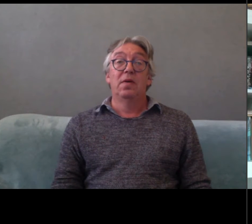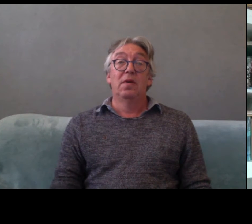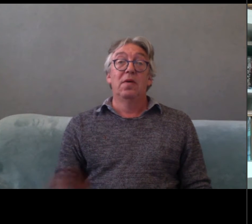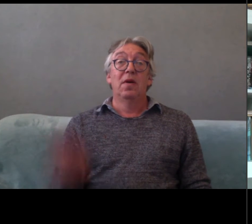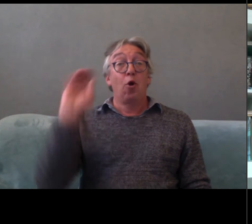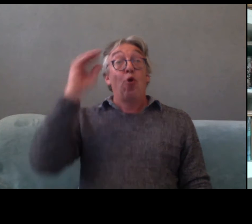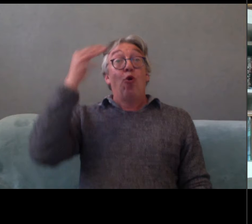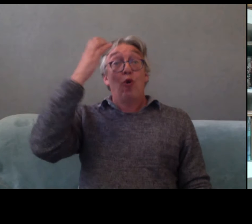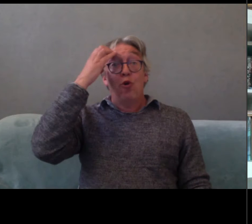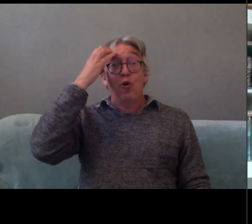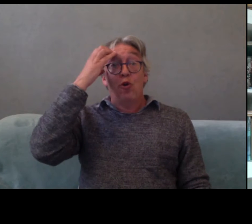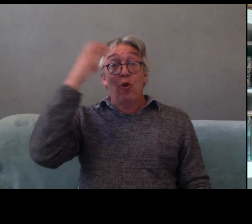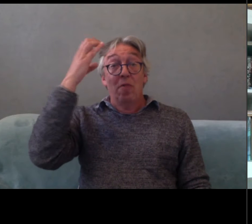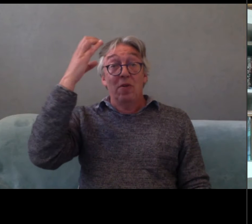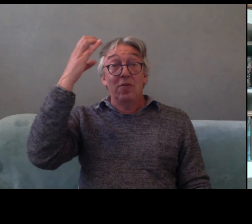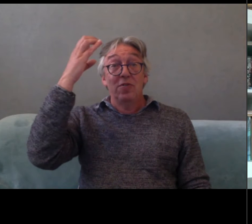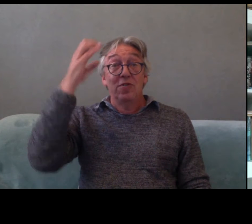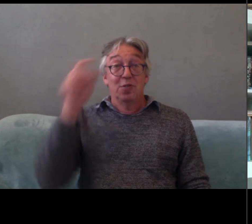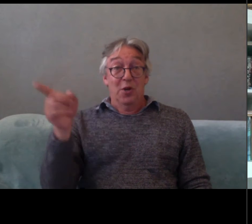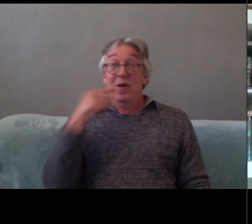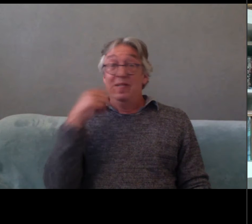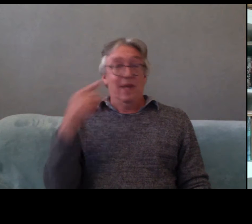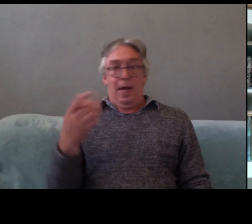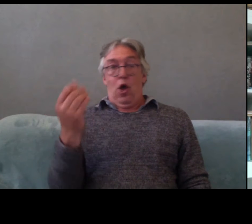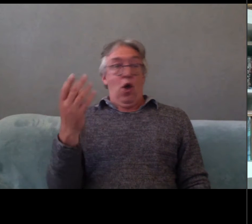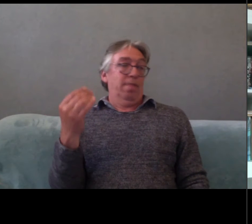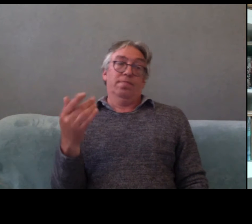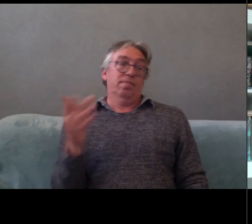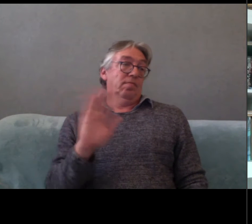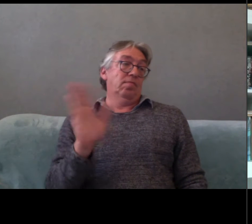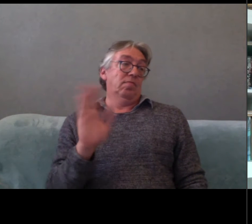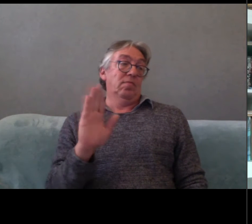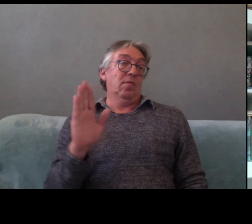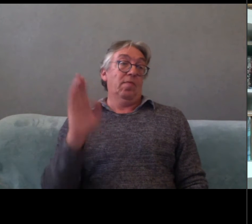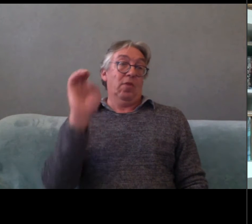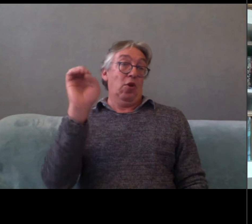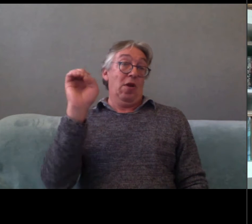just like it's said in the instruction rules and so on.